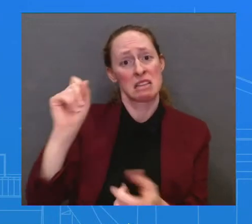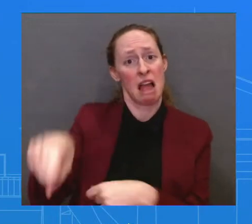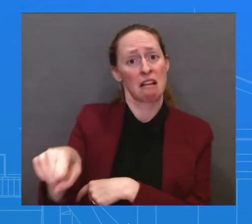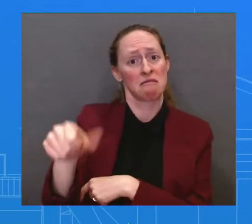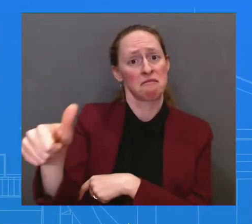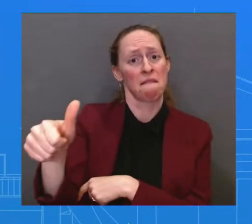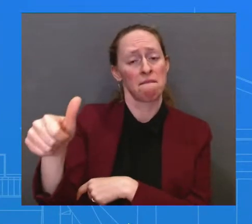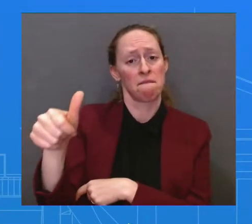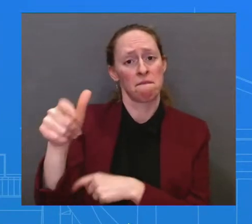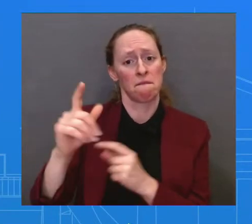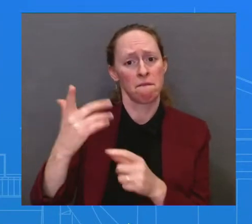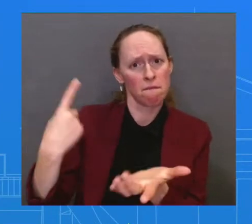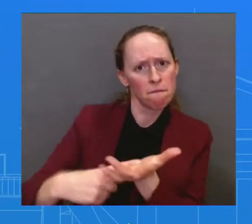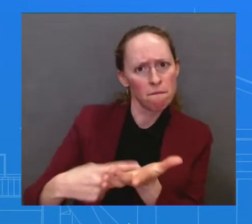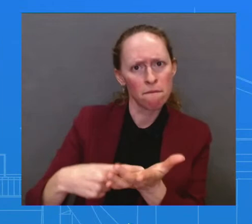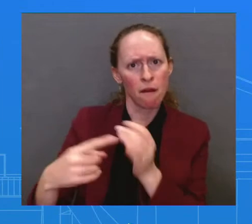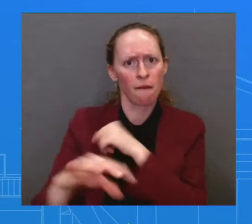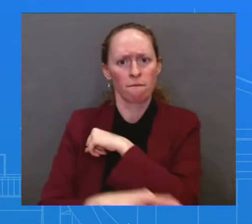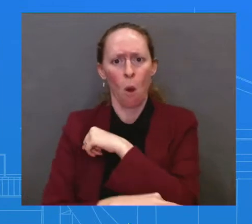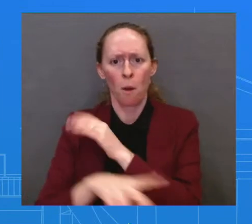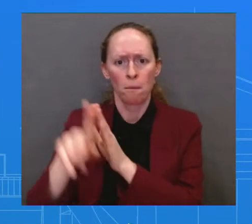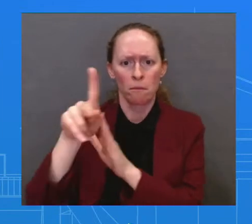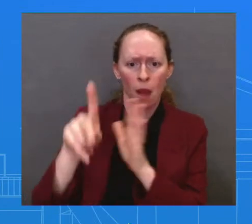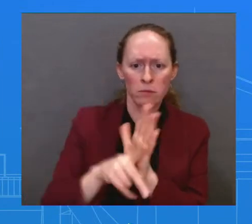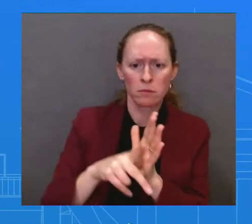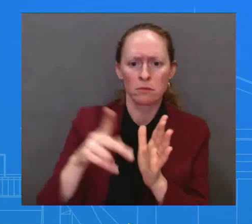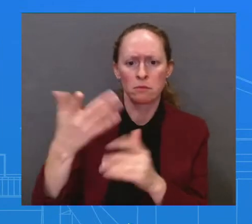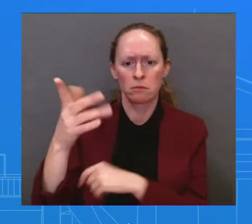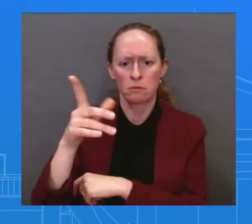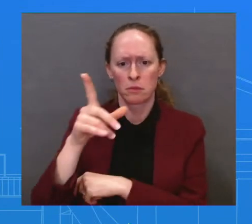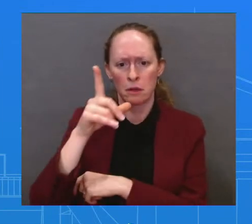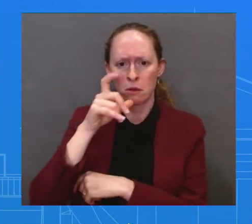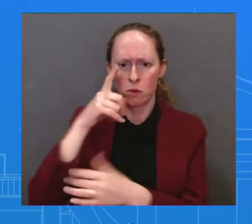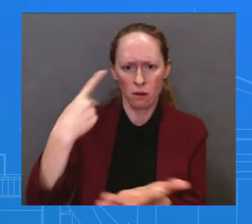Who's talking to Panama about the Darién Gap and who's allowing them to come in?